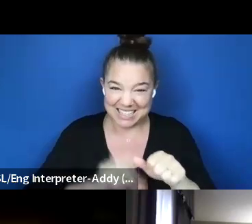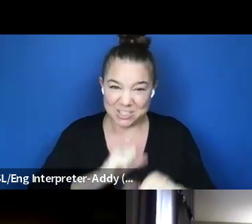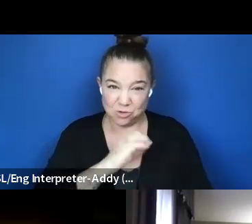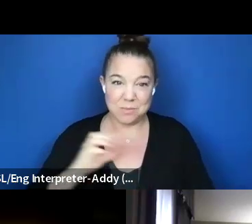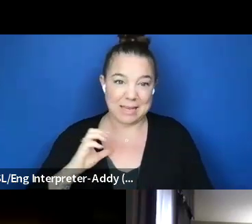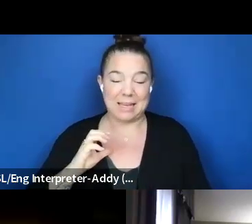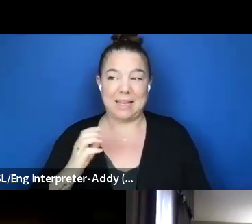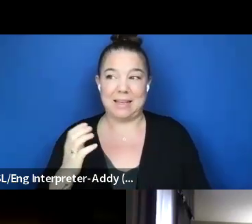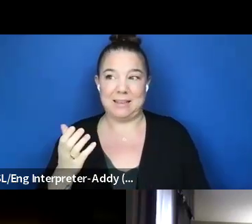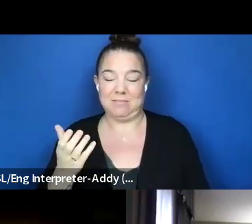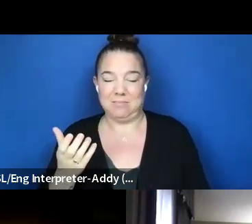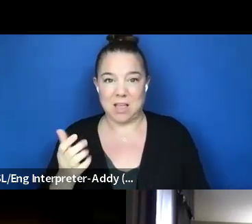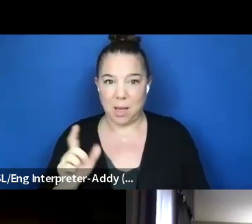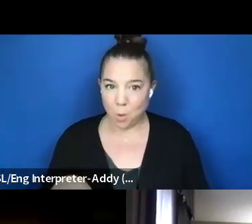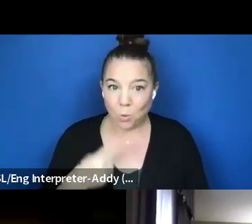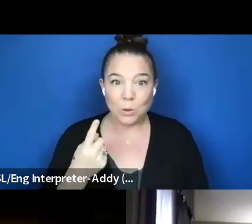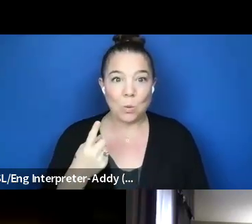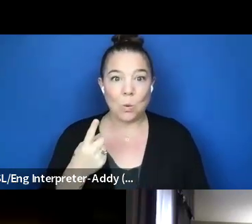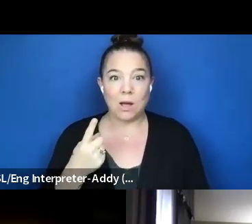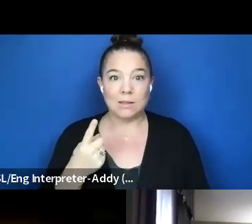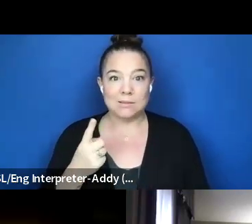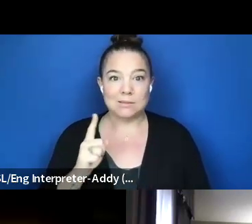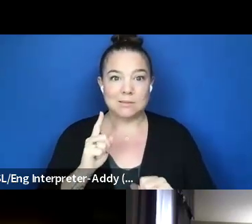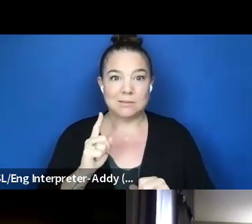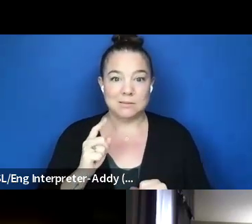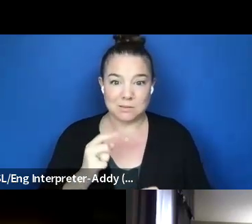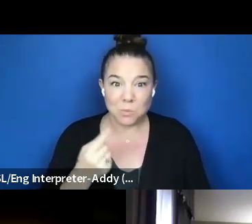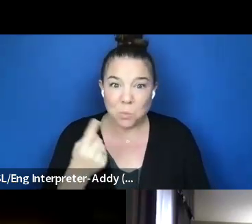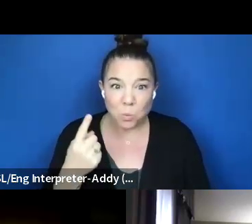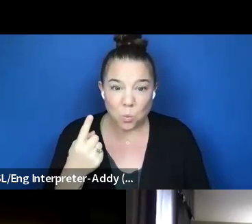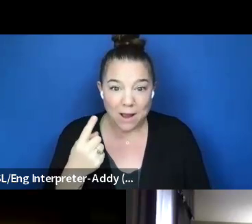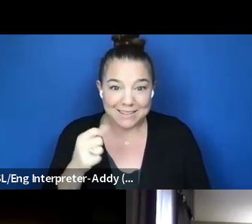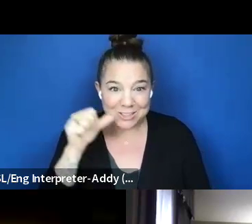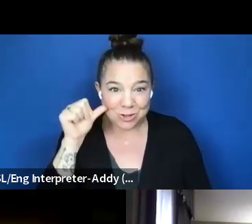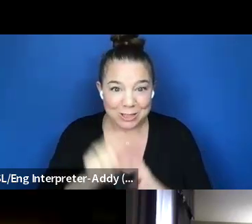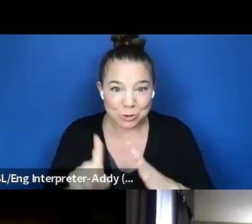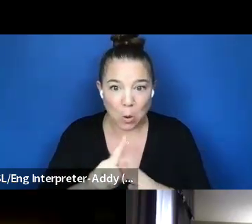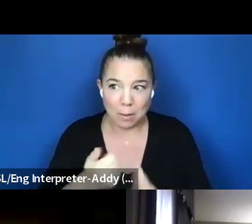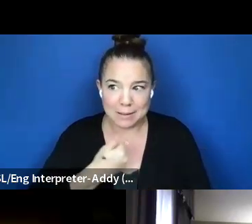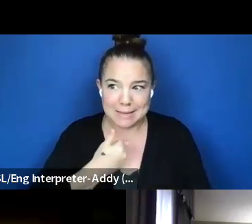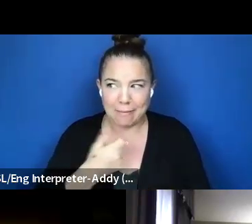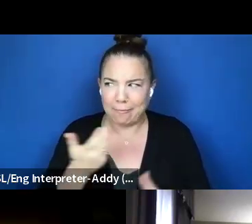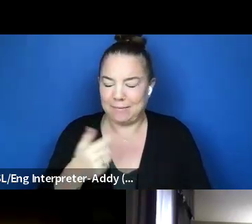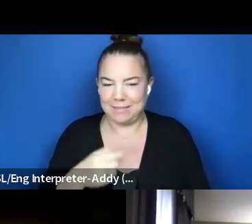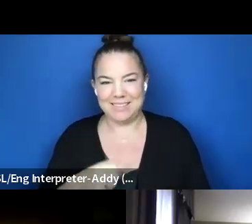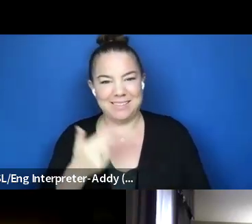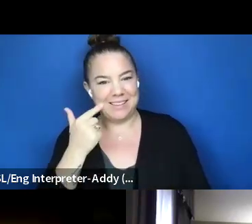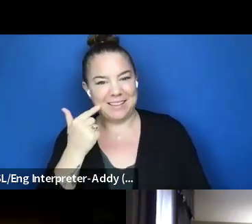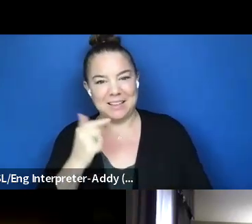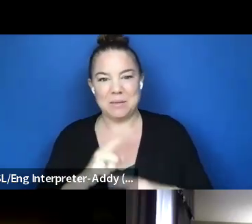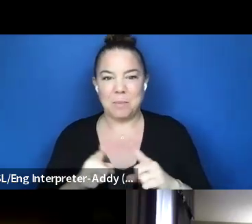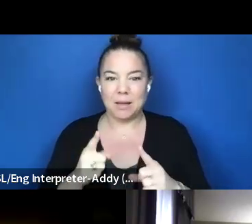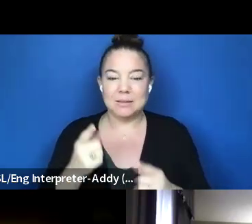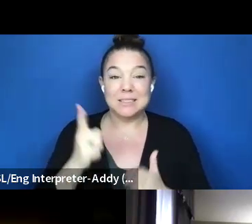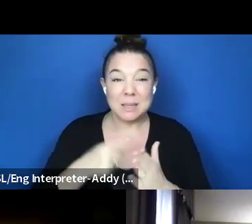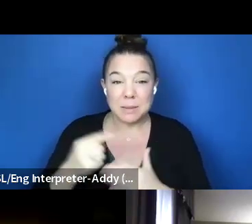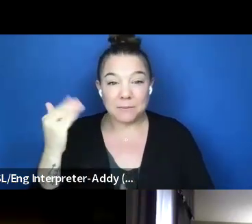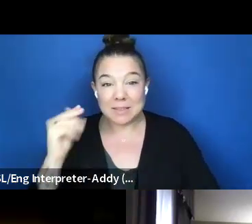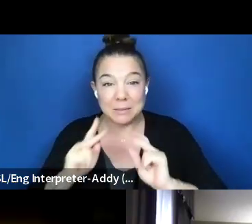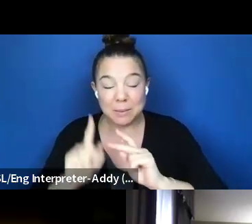Brooke Wilson (she/her): only I'm the only one who was at yesterday's. So so there's not a lot of overlap but like we could have 15 people instead of 10.